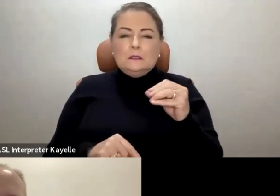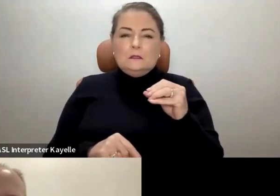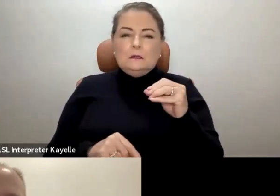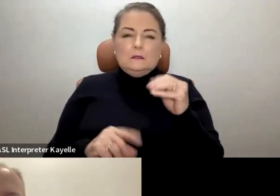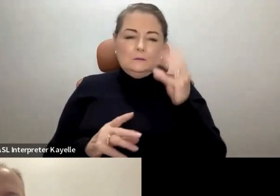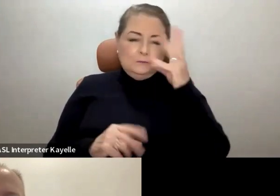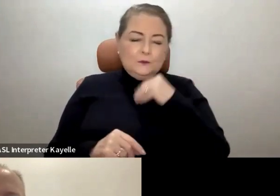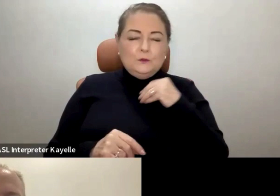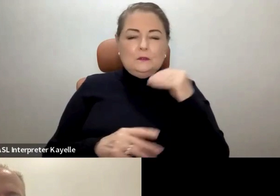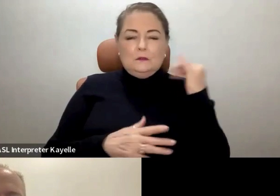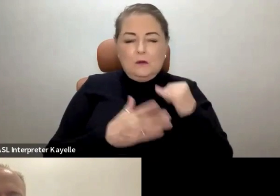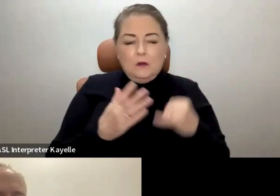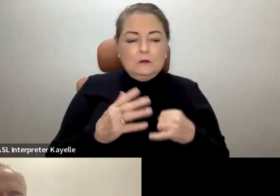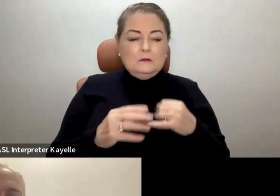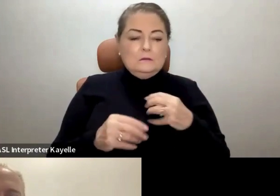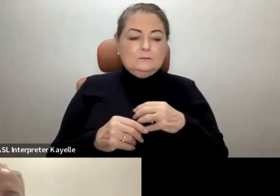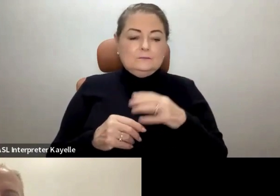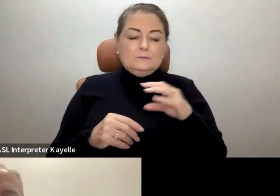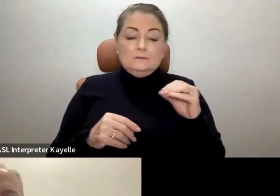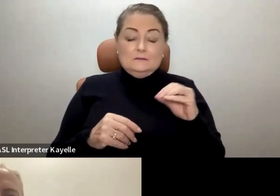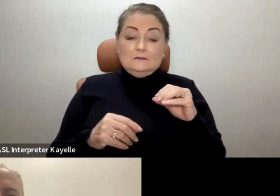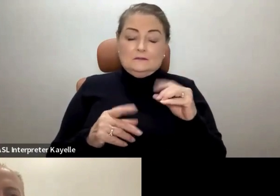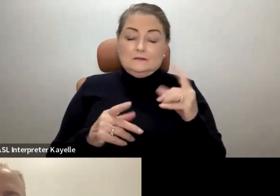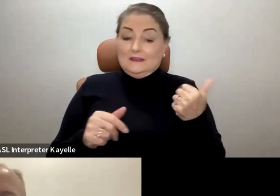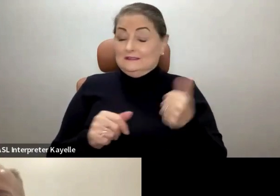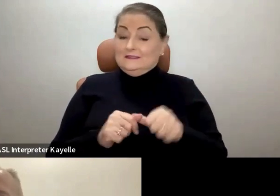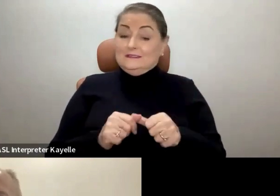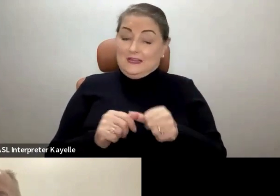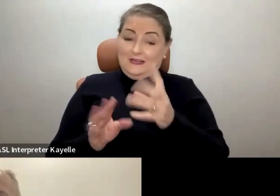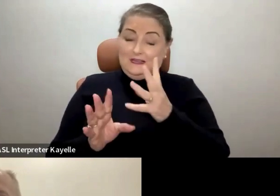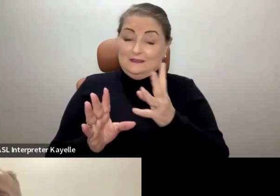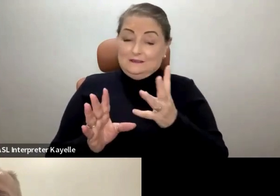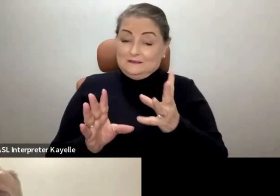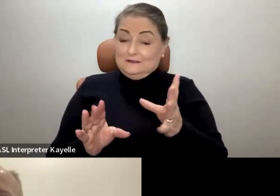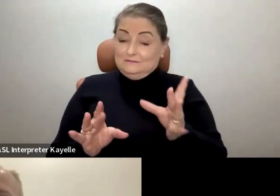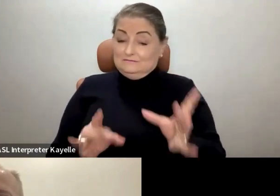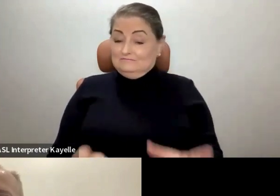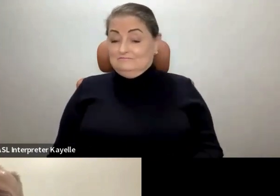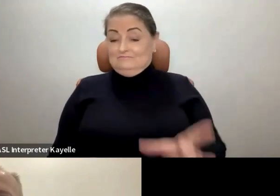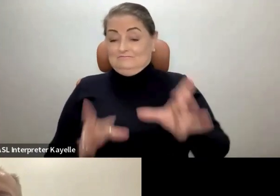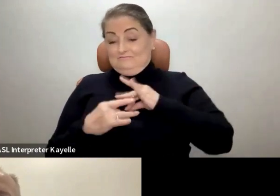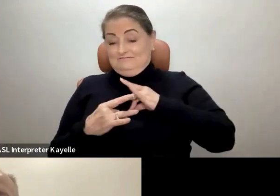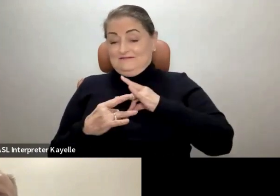art and, and it stays with you in such an impactful way. So